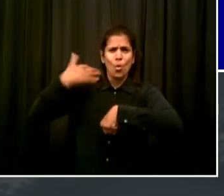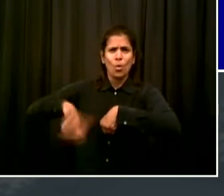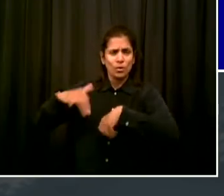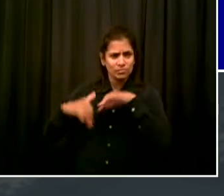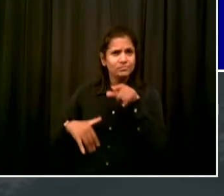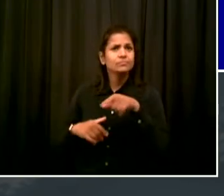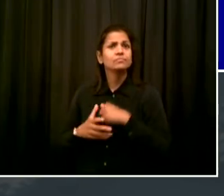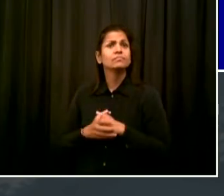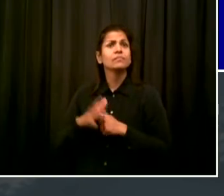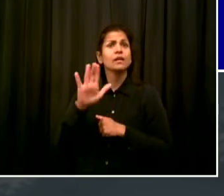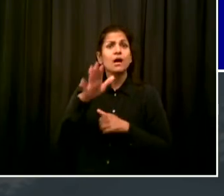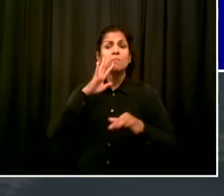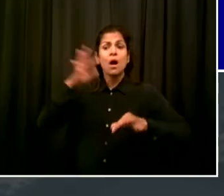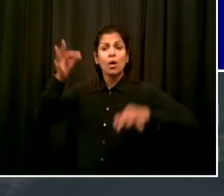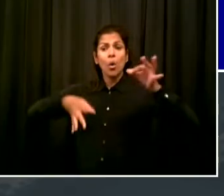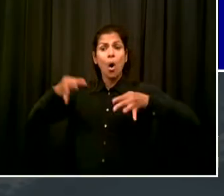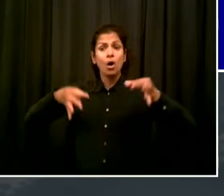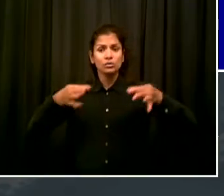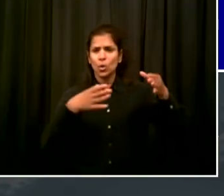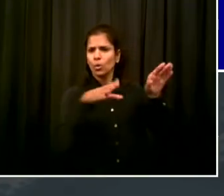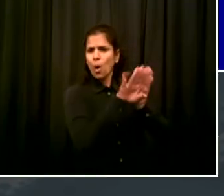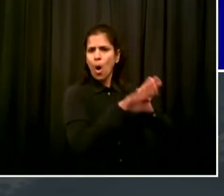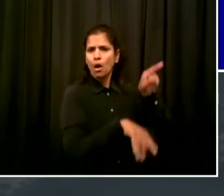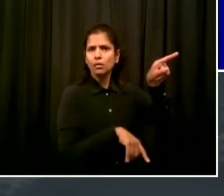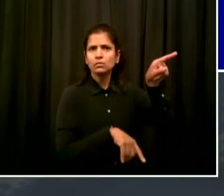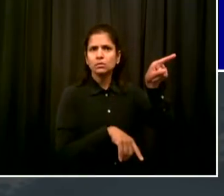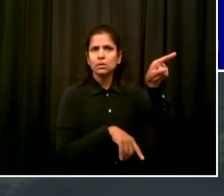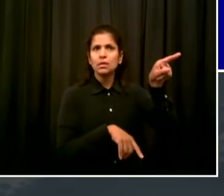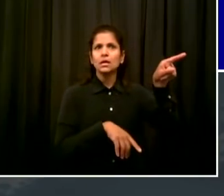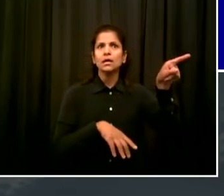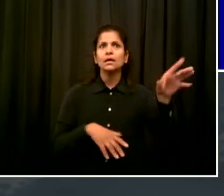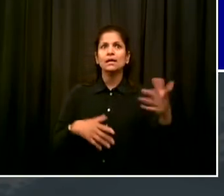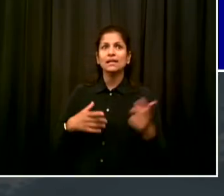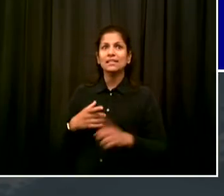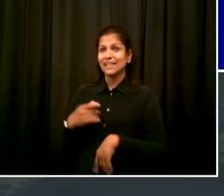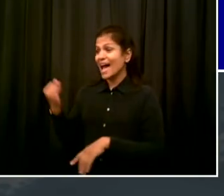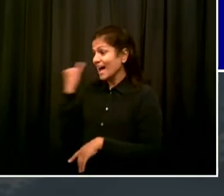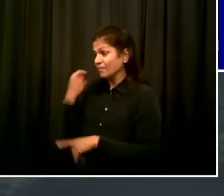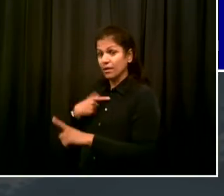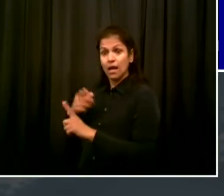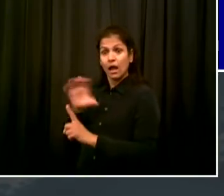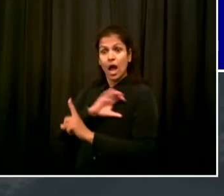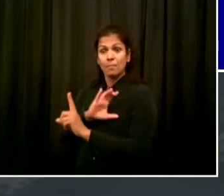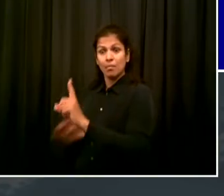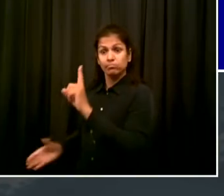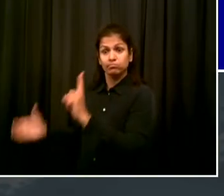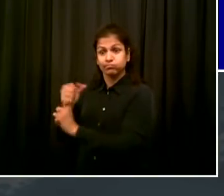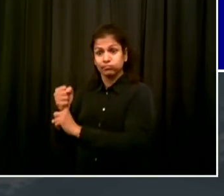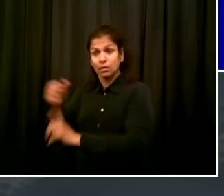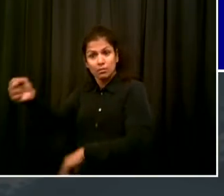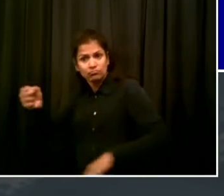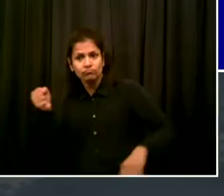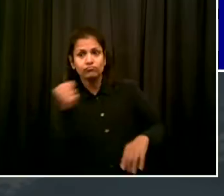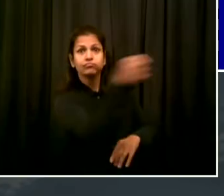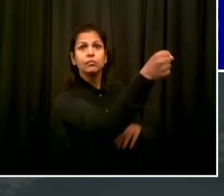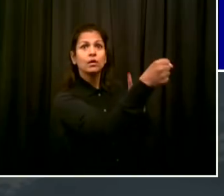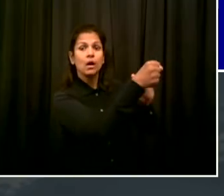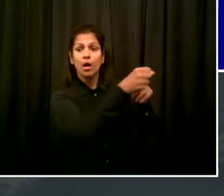NEVER GOING TO STOP US FROM WRITING BACK AND BRINGING POLICE AND COMMUNITY TOGETHER AND HET